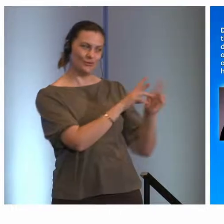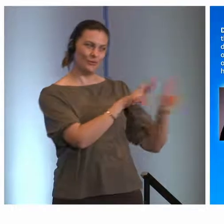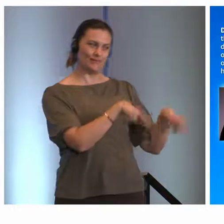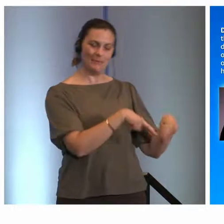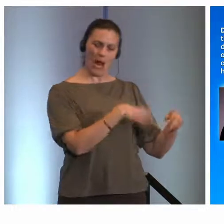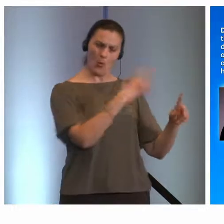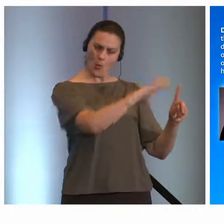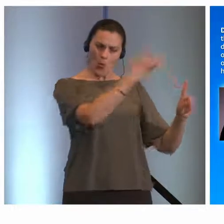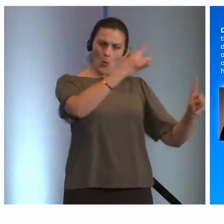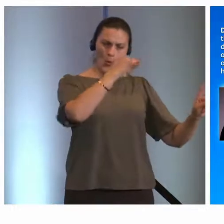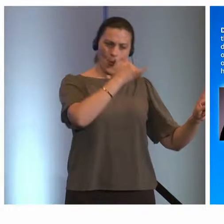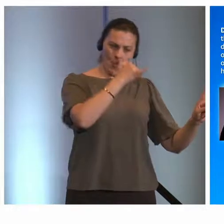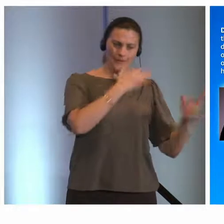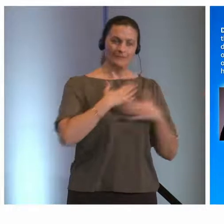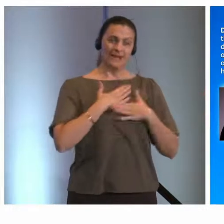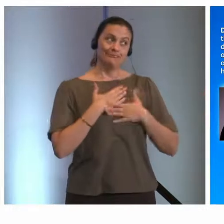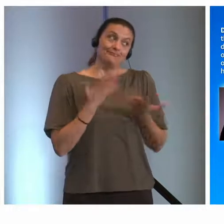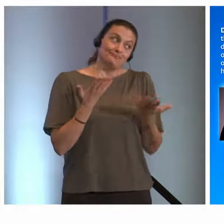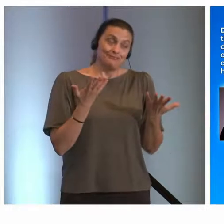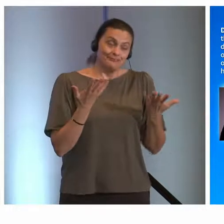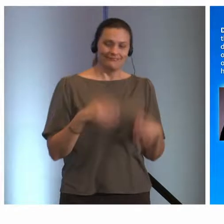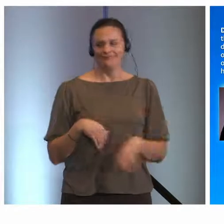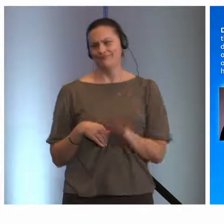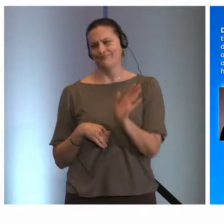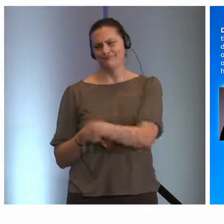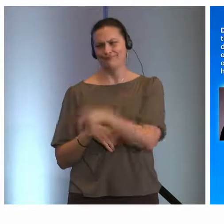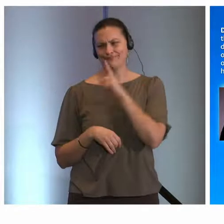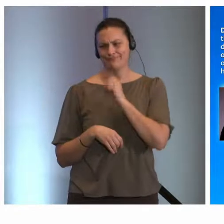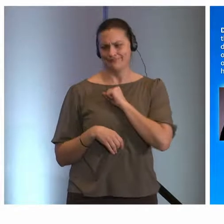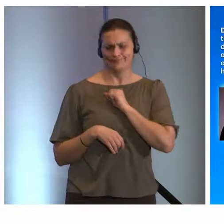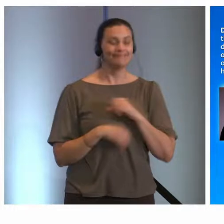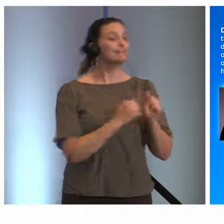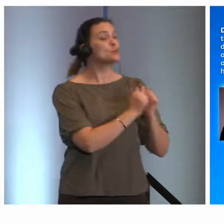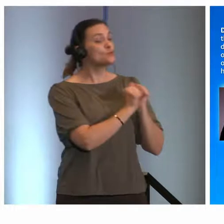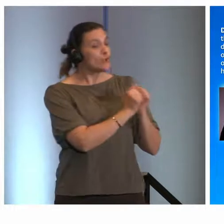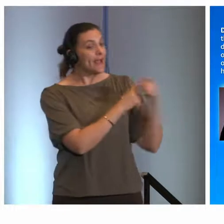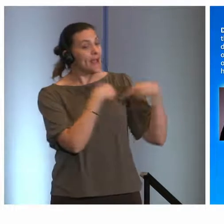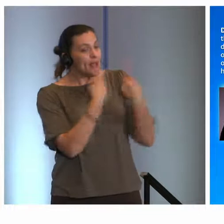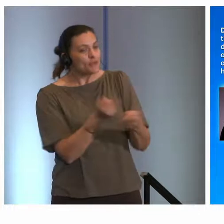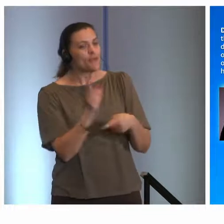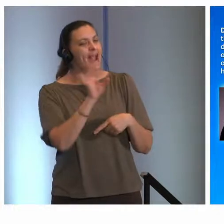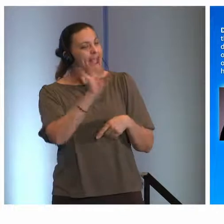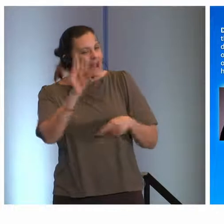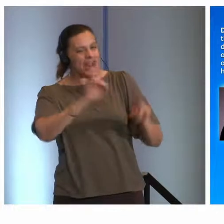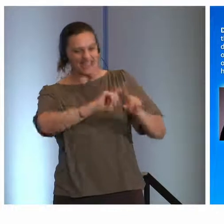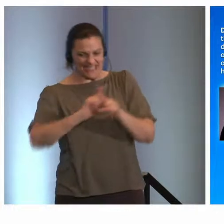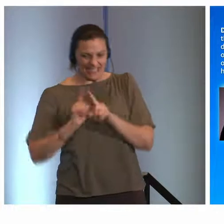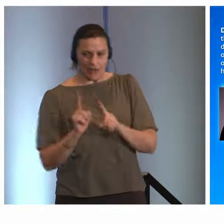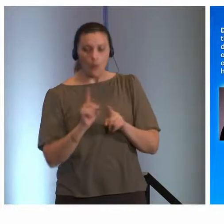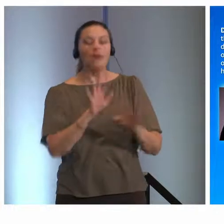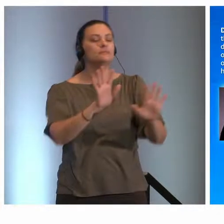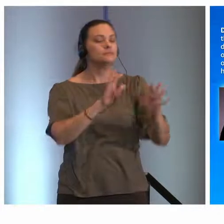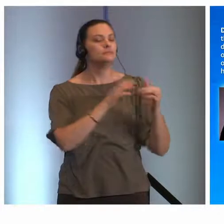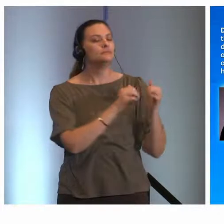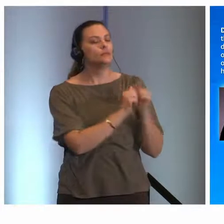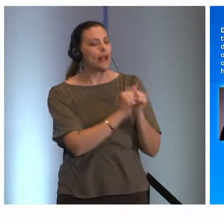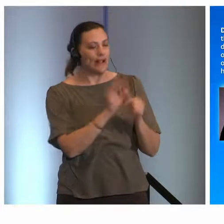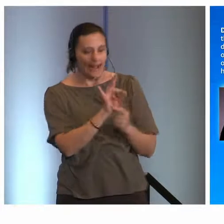much more impressive résumé as far as I can tell than my own Tari: Not really -- Danny: And